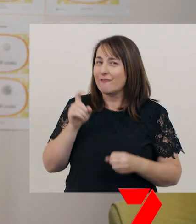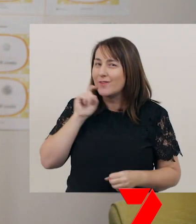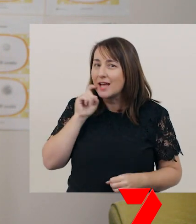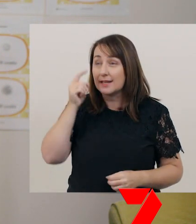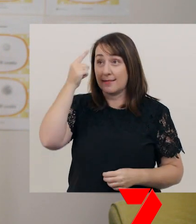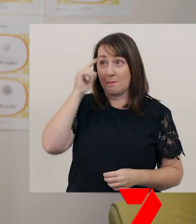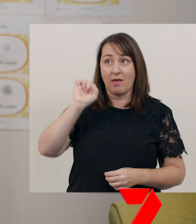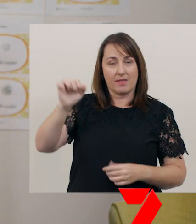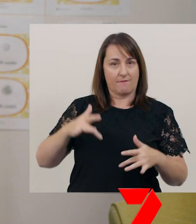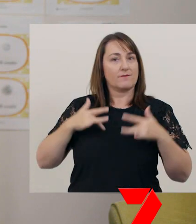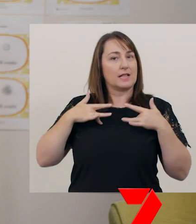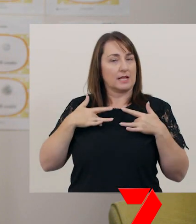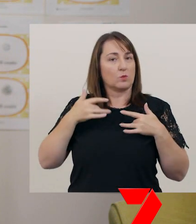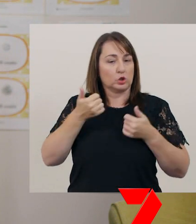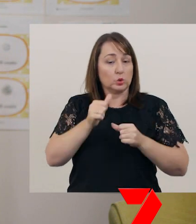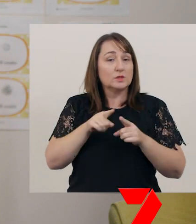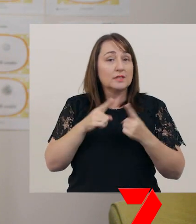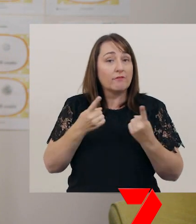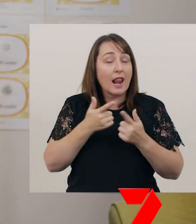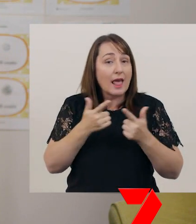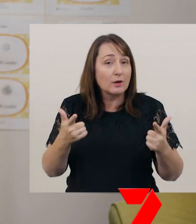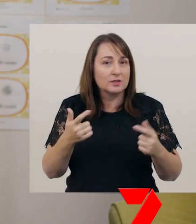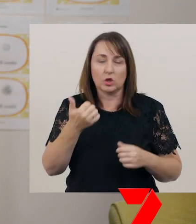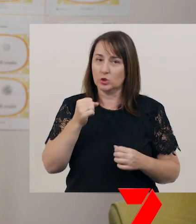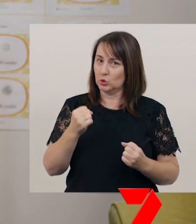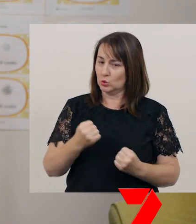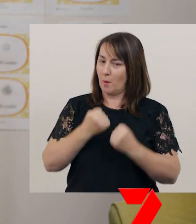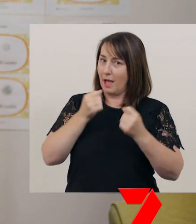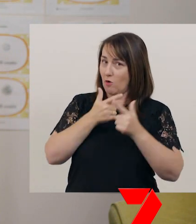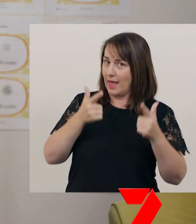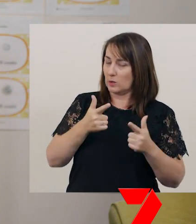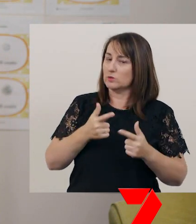when you use these language techniques, and use your powers for good, not evil.